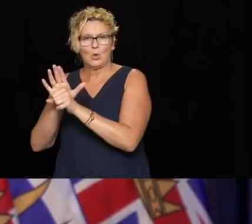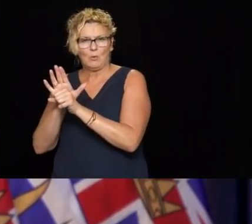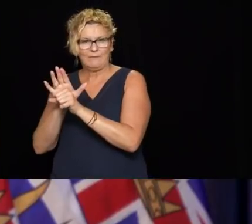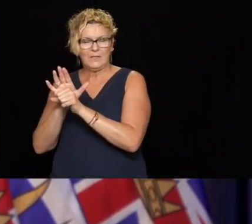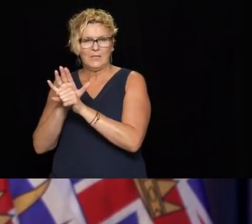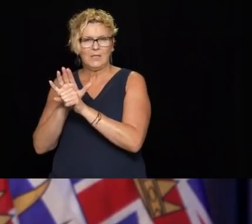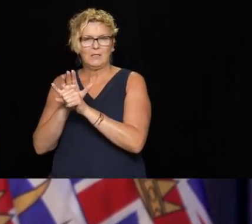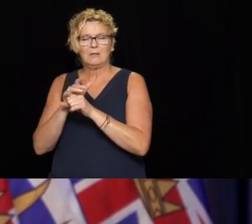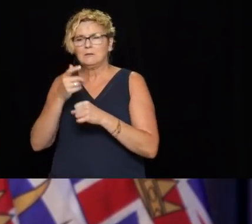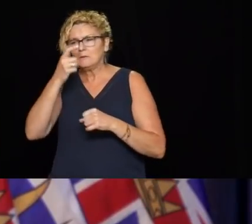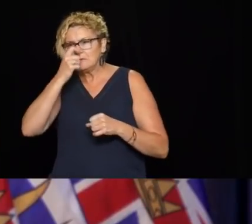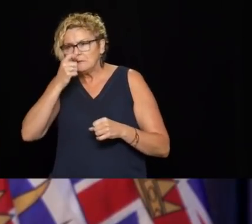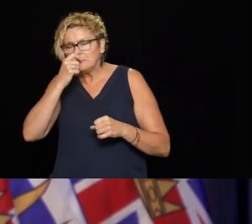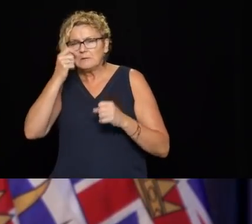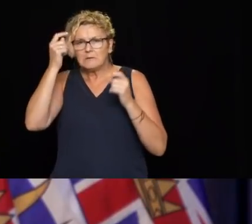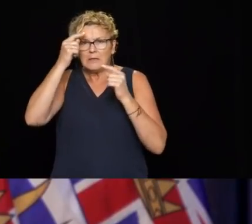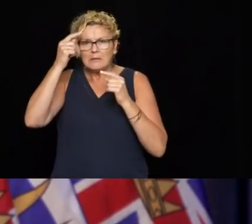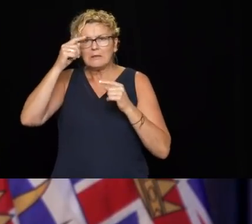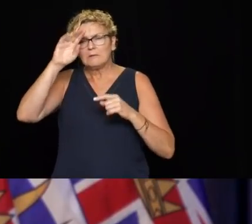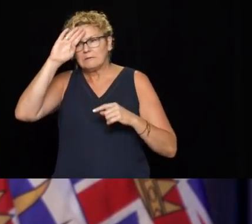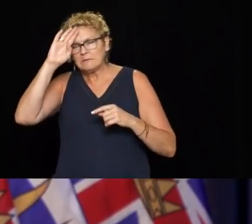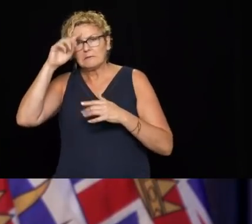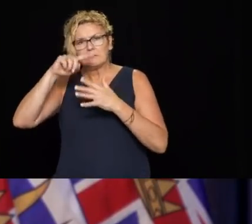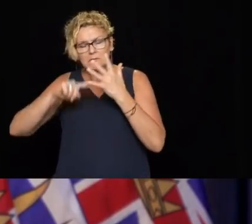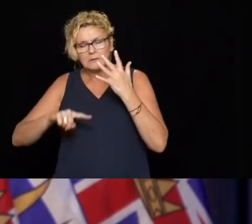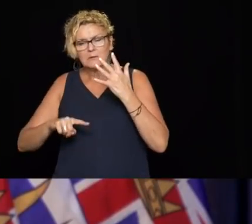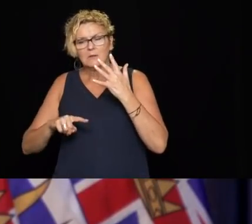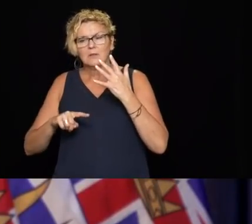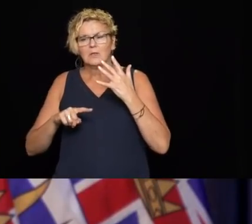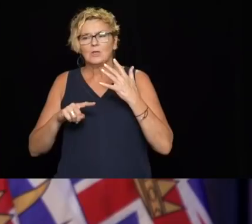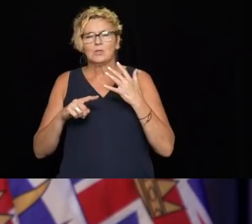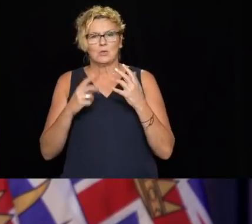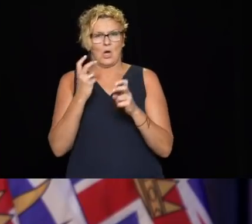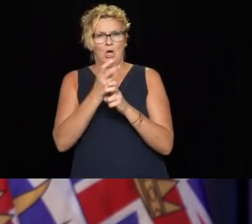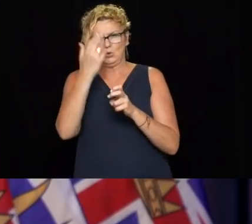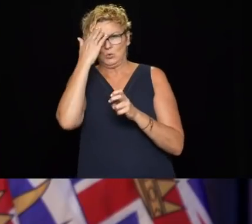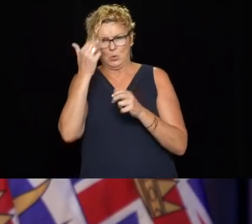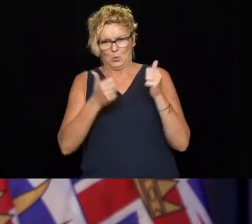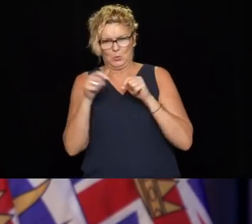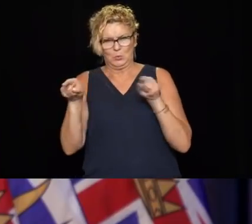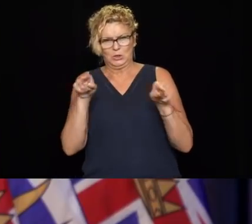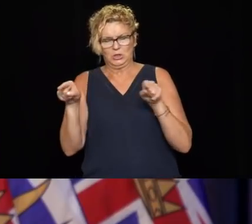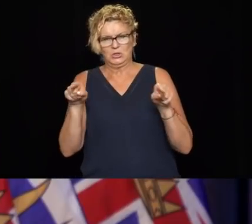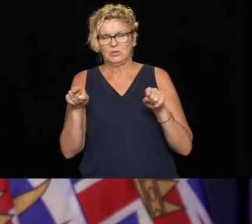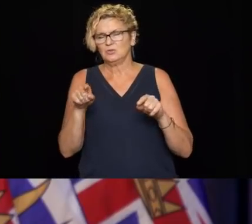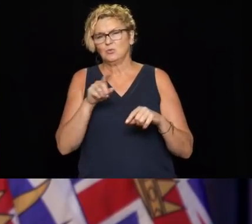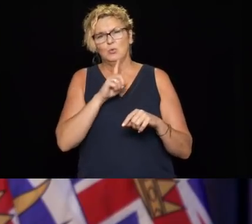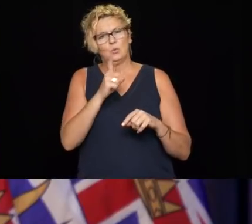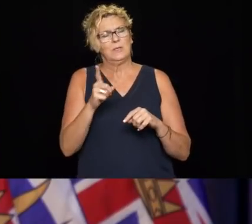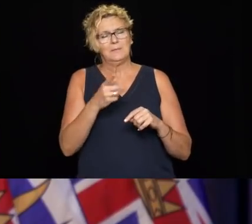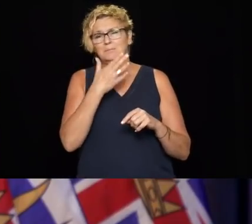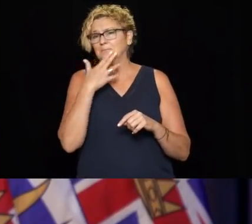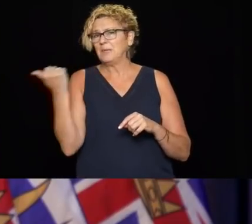ever, so we are not having to go get tested trying to figure out what it is